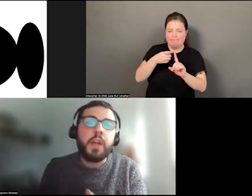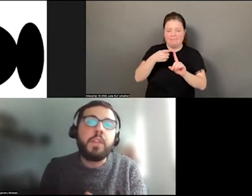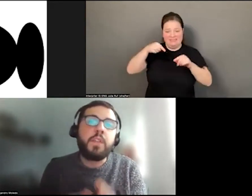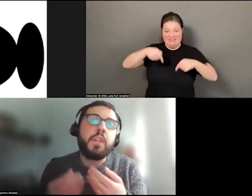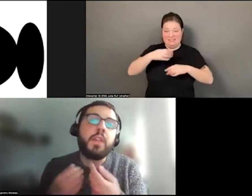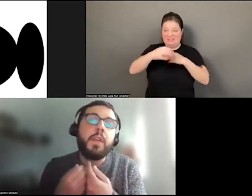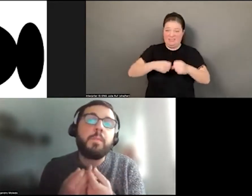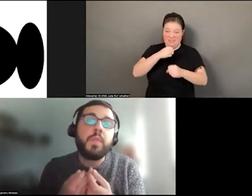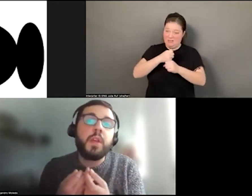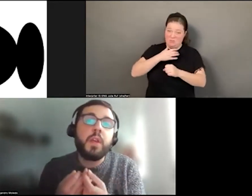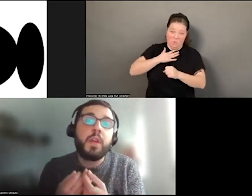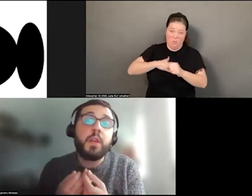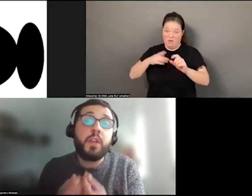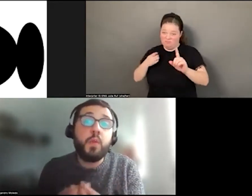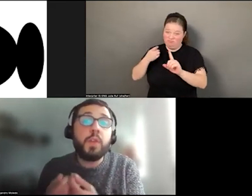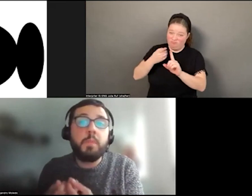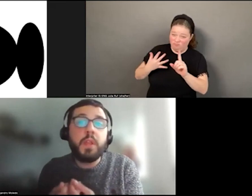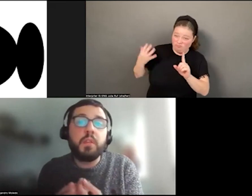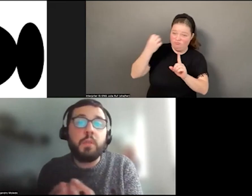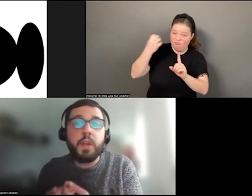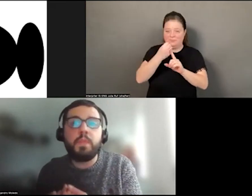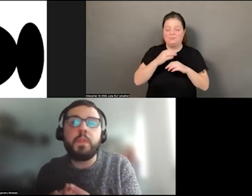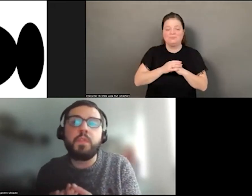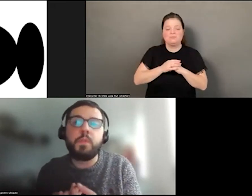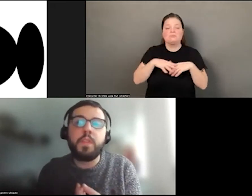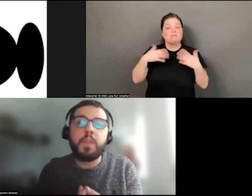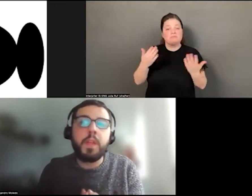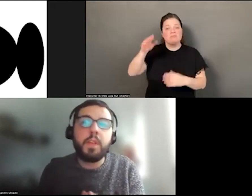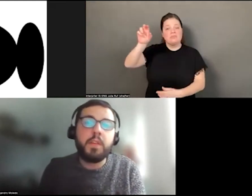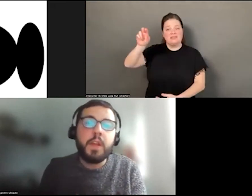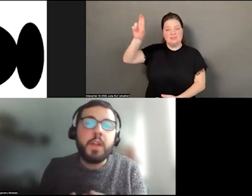And this is that the UN Committee on the Rights of Persons with Disabilities